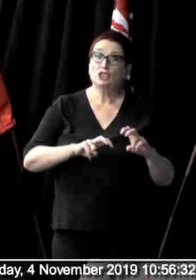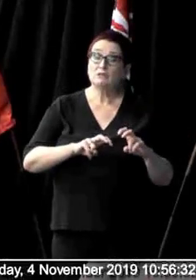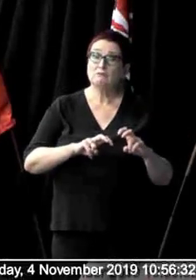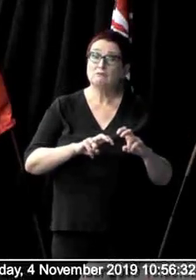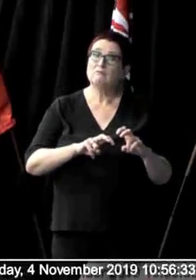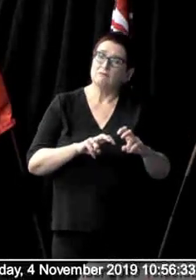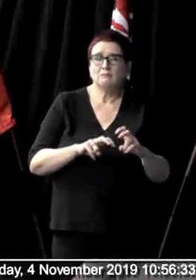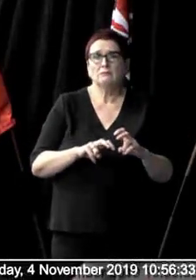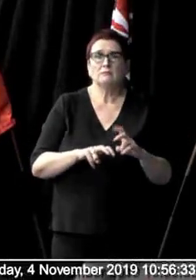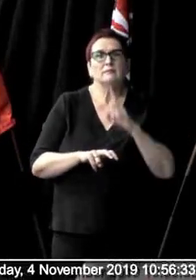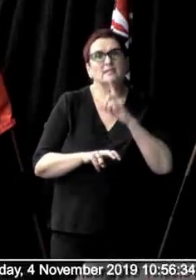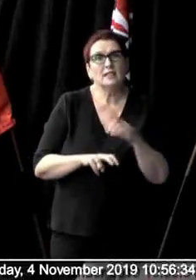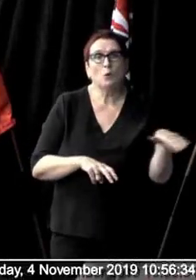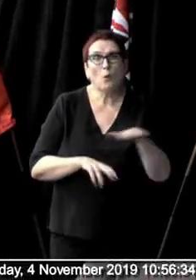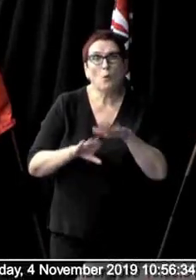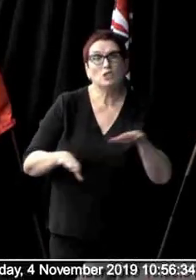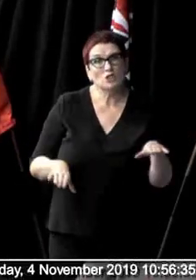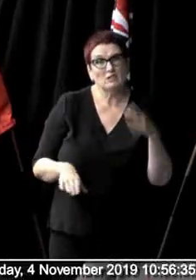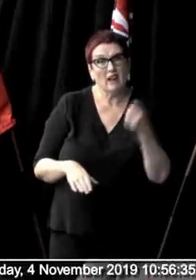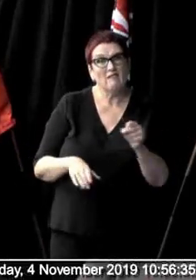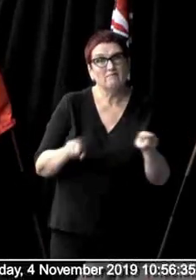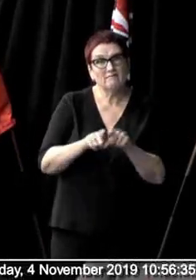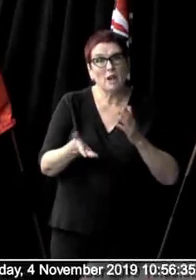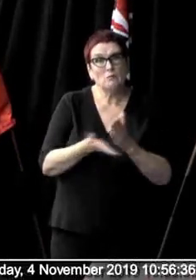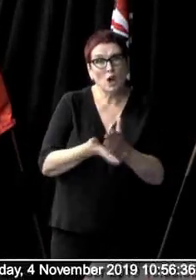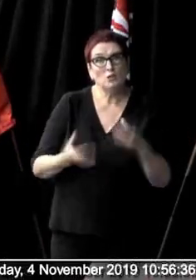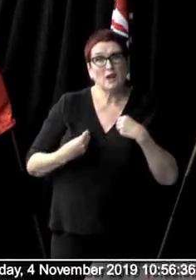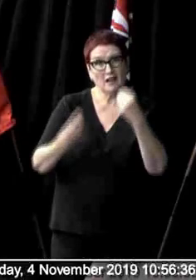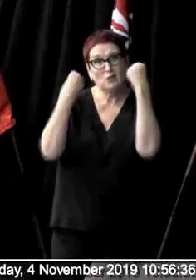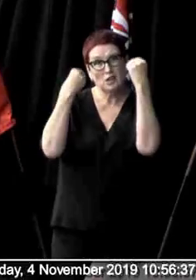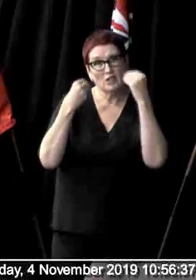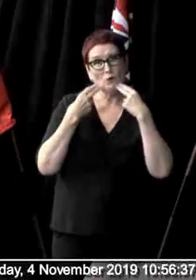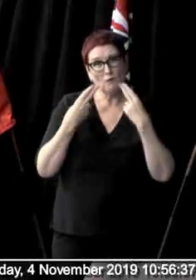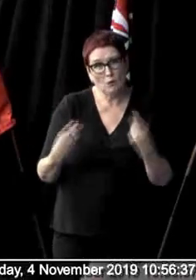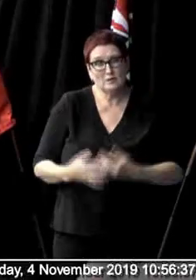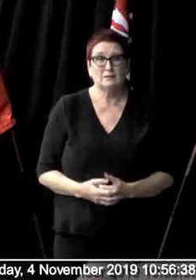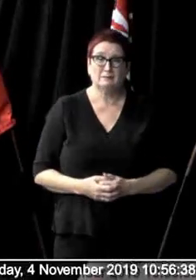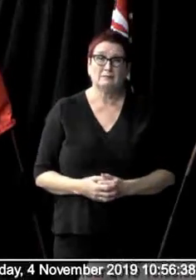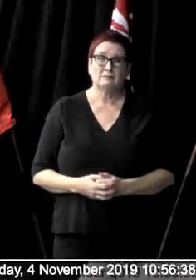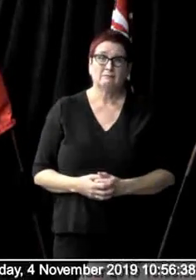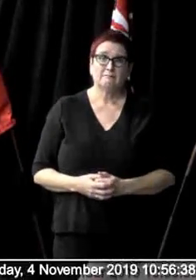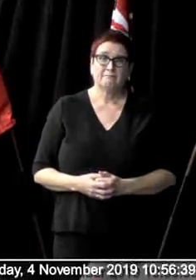which is that all children have the right to an education. This is a time critical right.